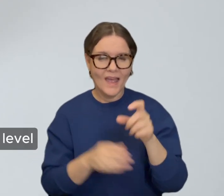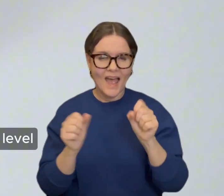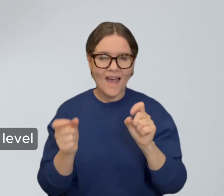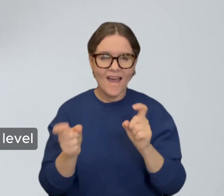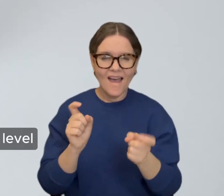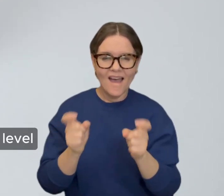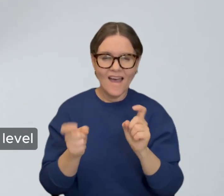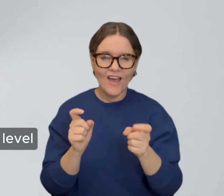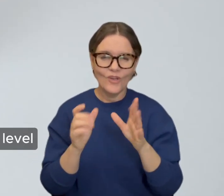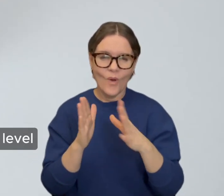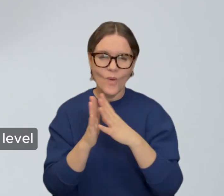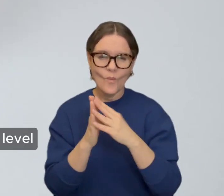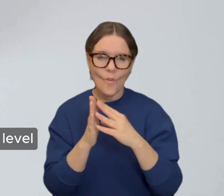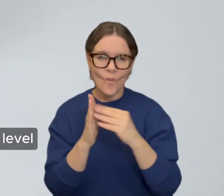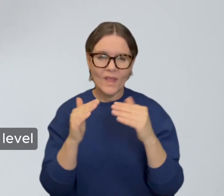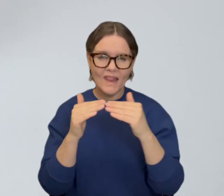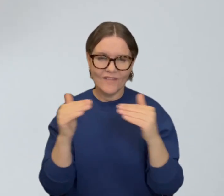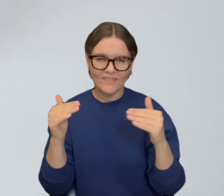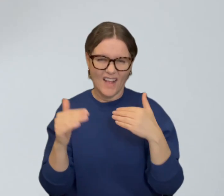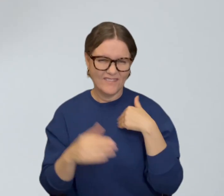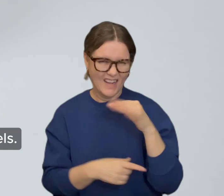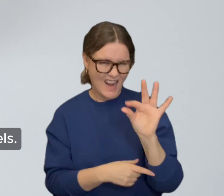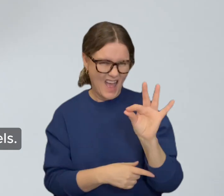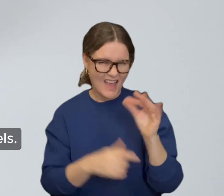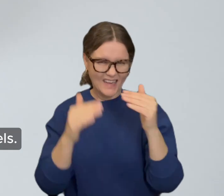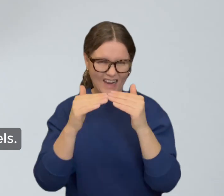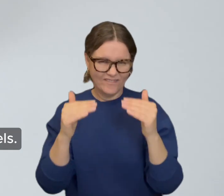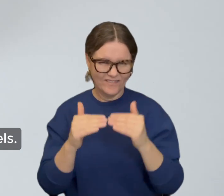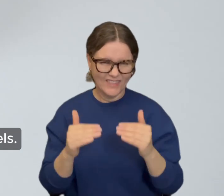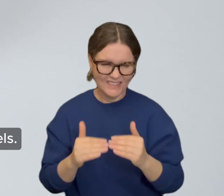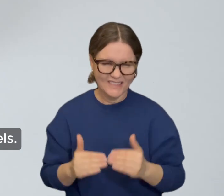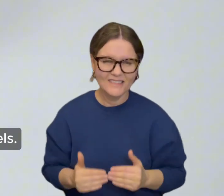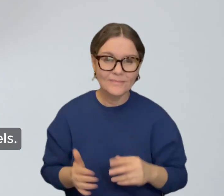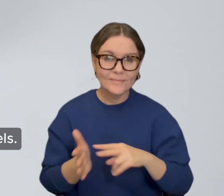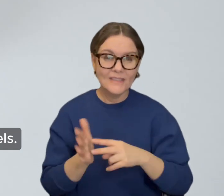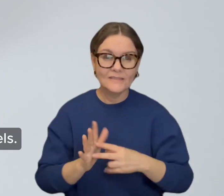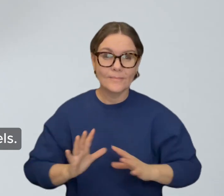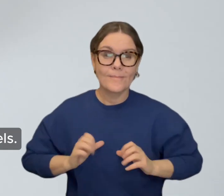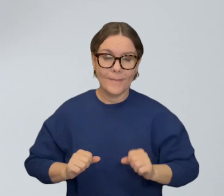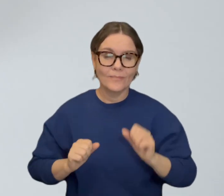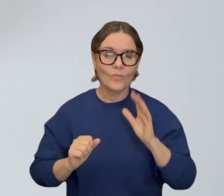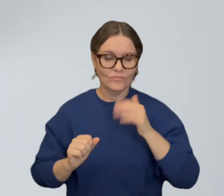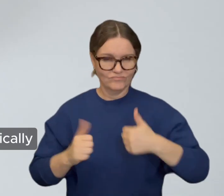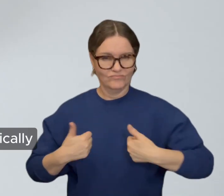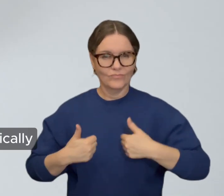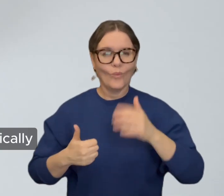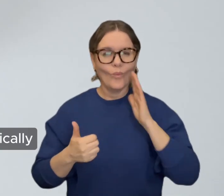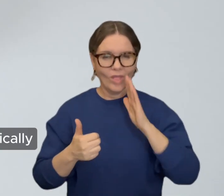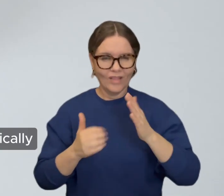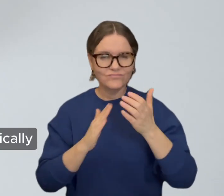you can adjust your section level between nine section levels this pump will also